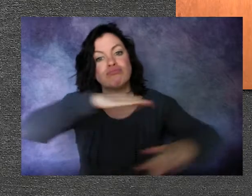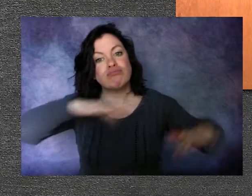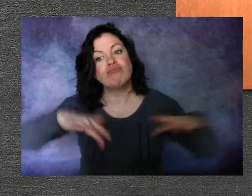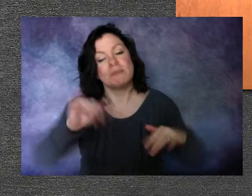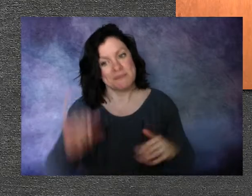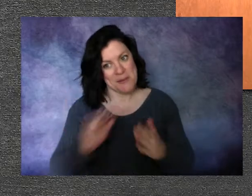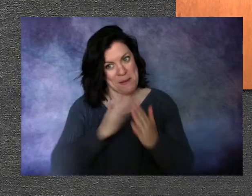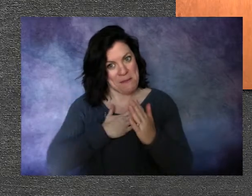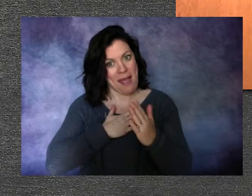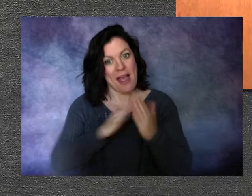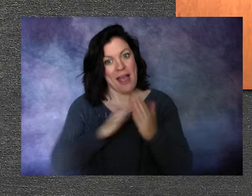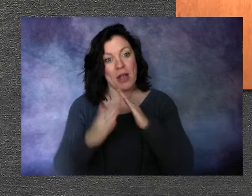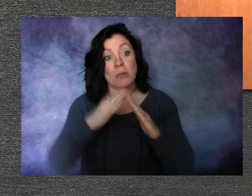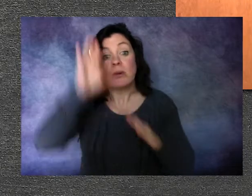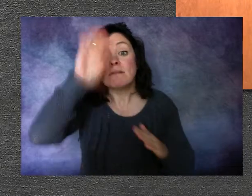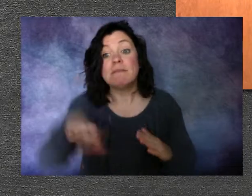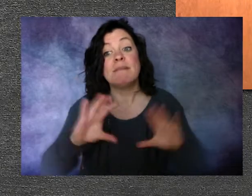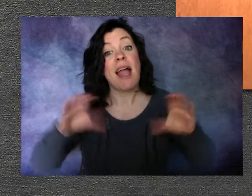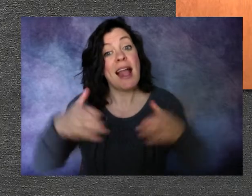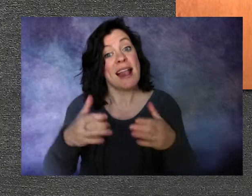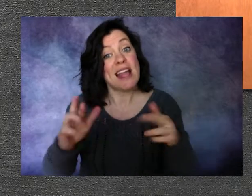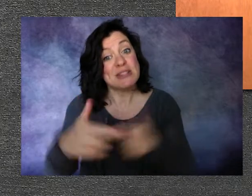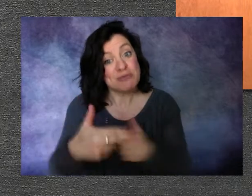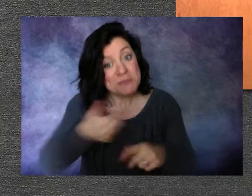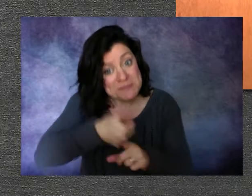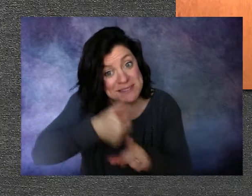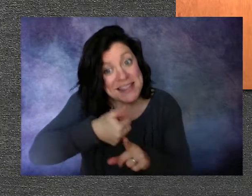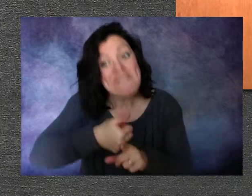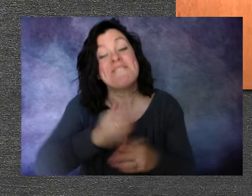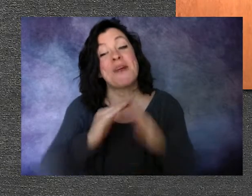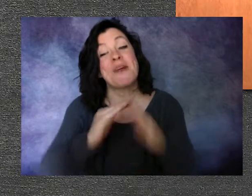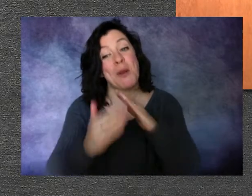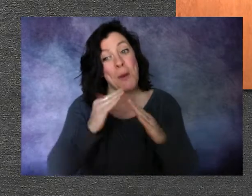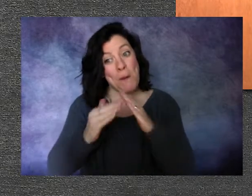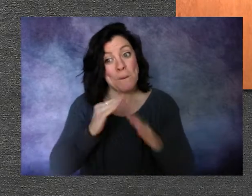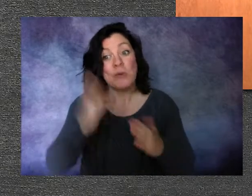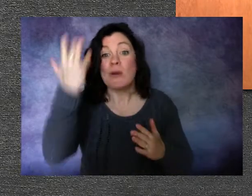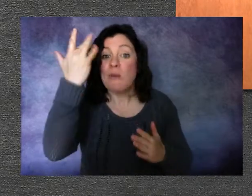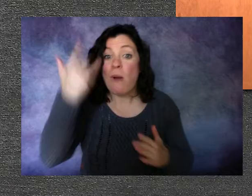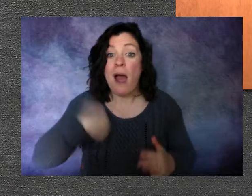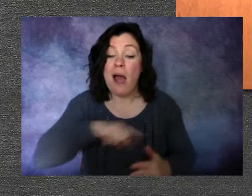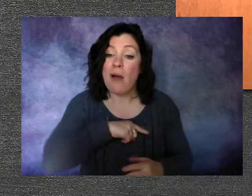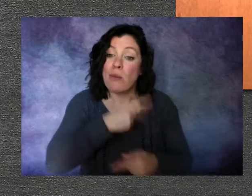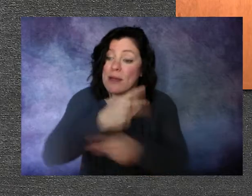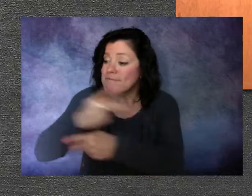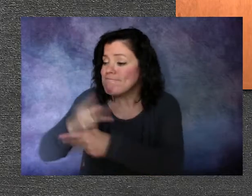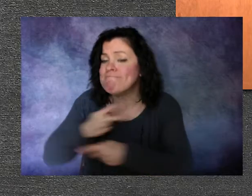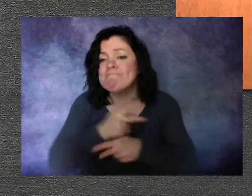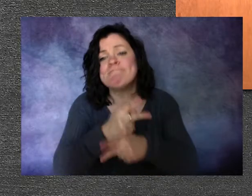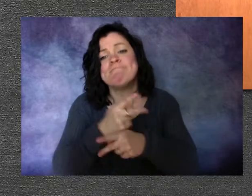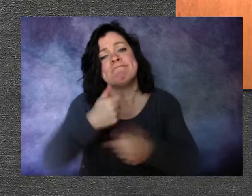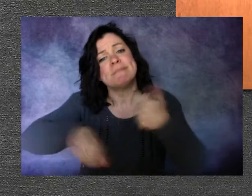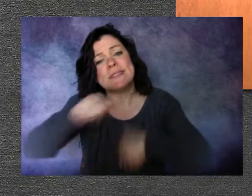Inside my classroom, my classroom is a class community. We care for each other, we love each other,